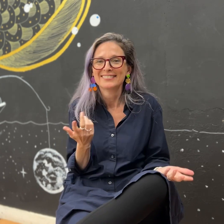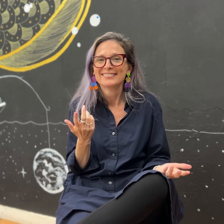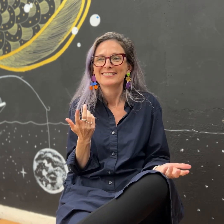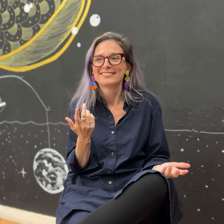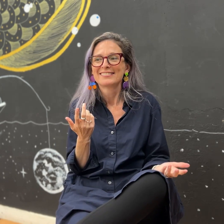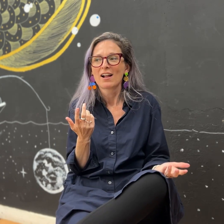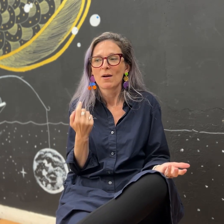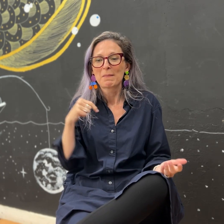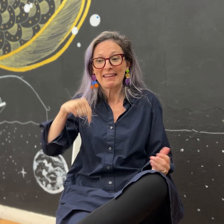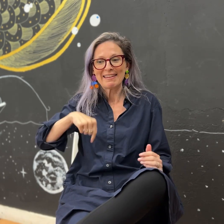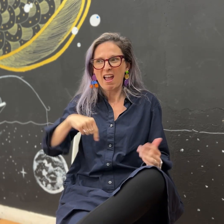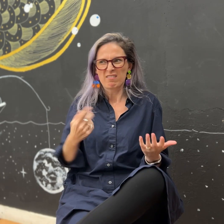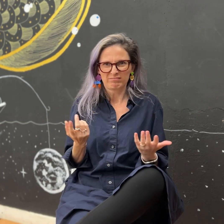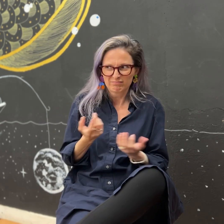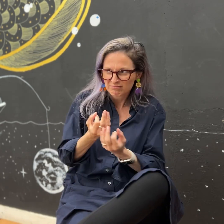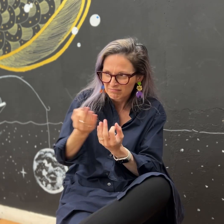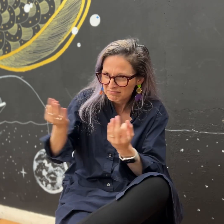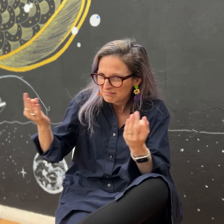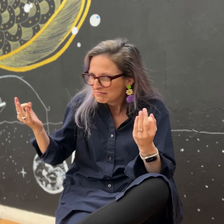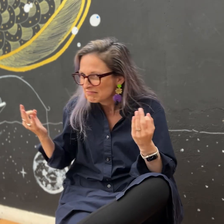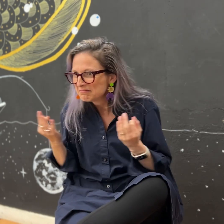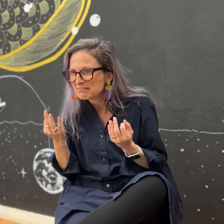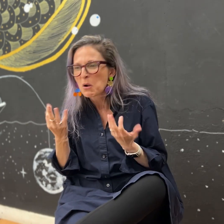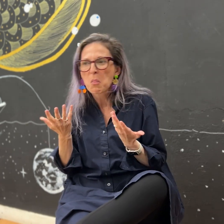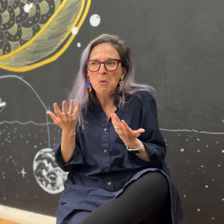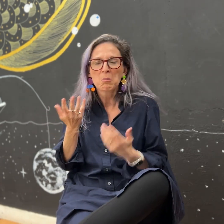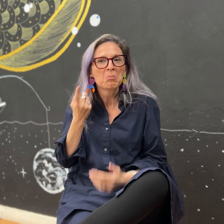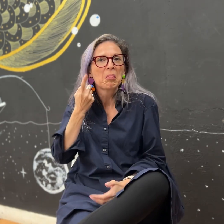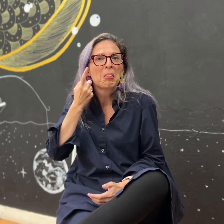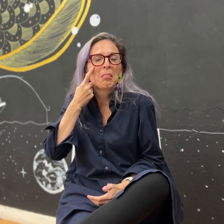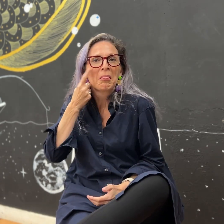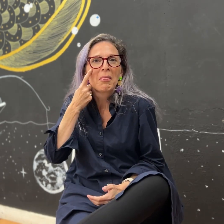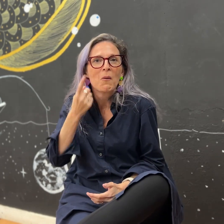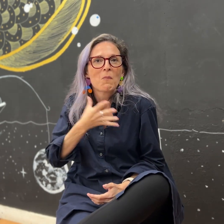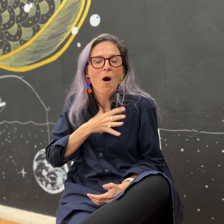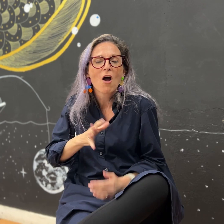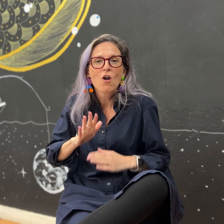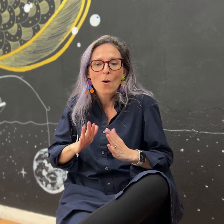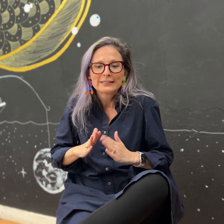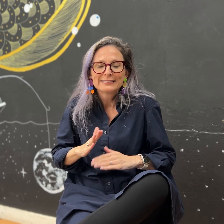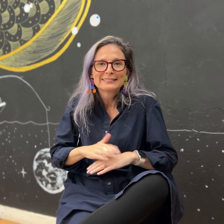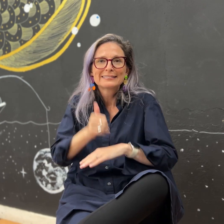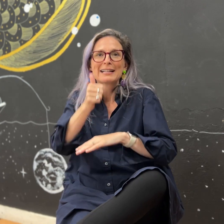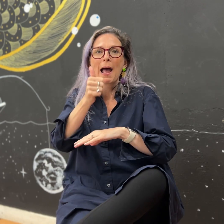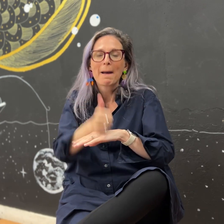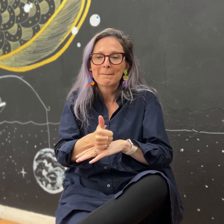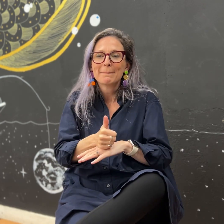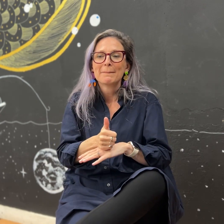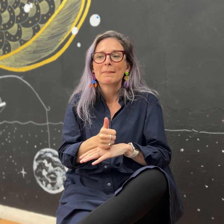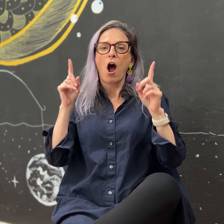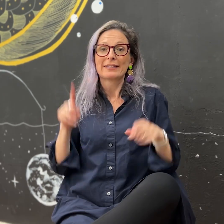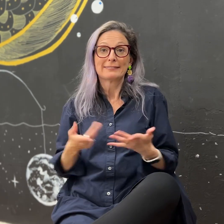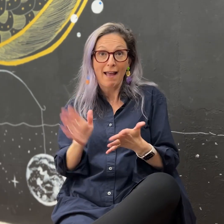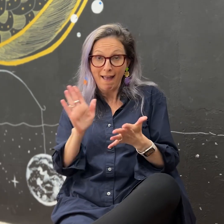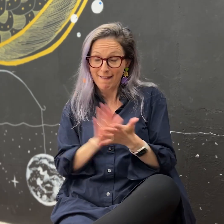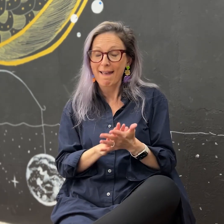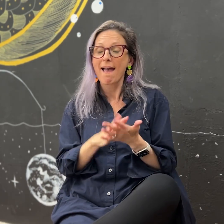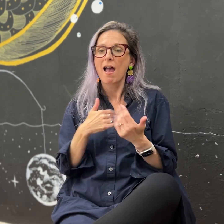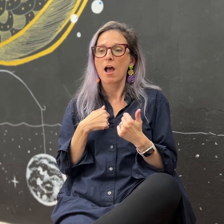but here there wasn’t really anything going on in that space. So I thought I’d give it a go and set something up! How did I start?